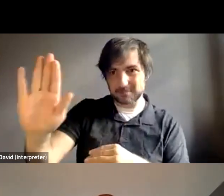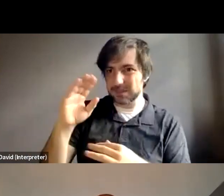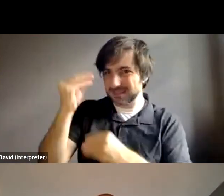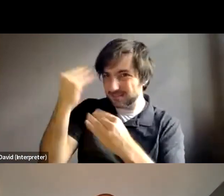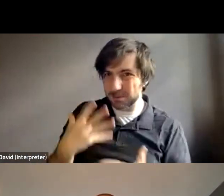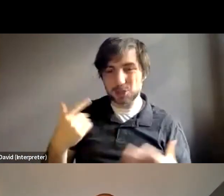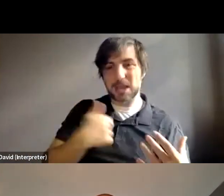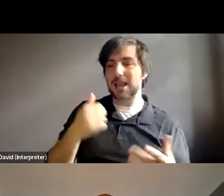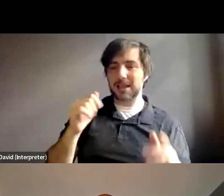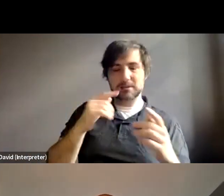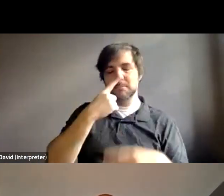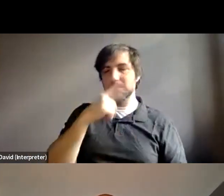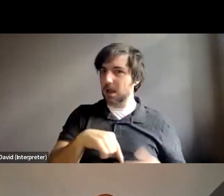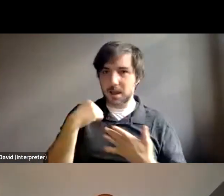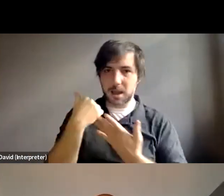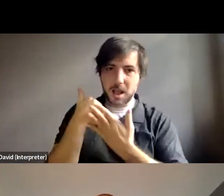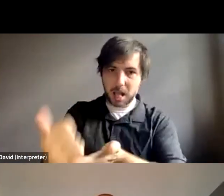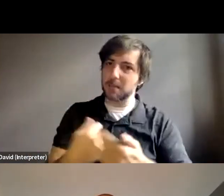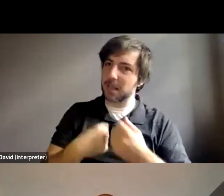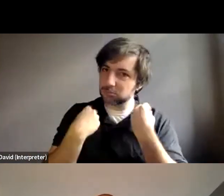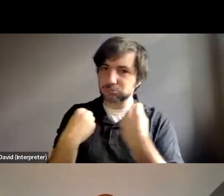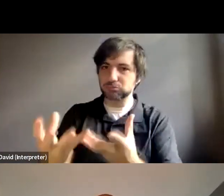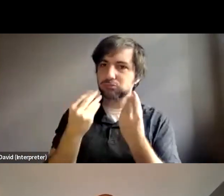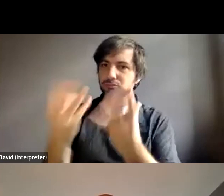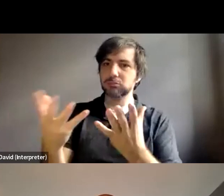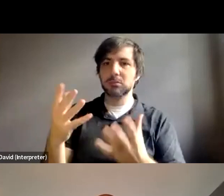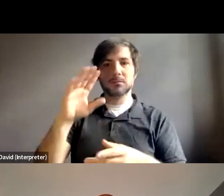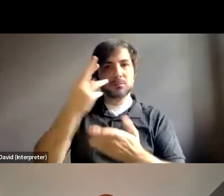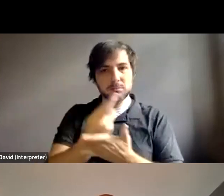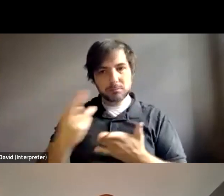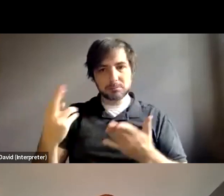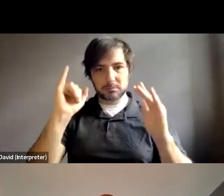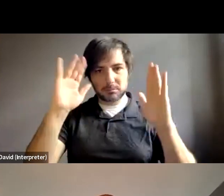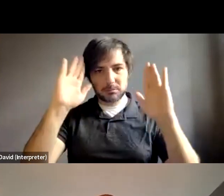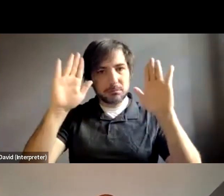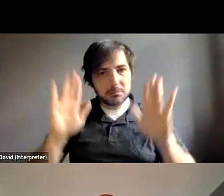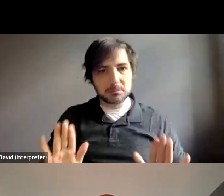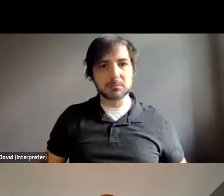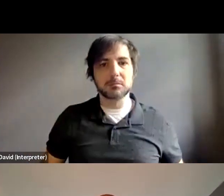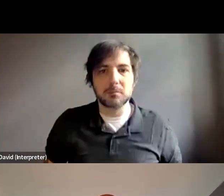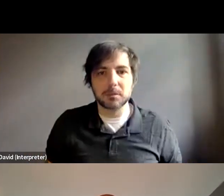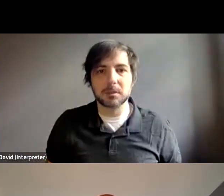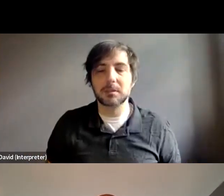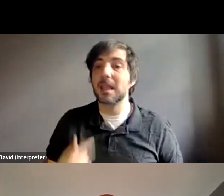share it with the resources. That would be spectacular . I'm going to send you an e-mail shortly.